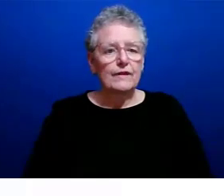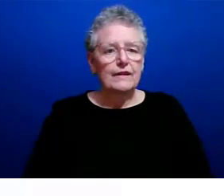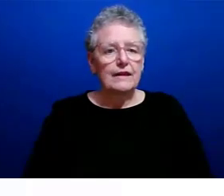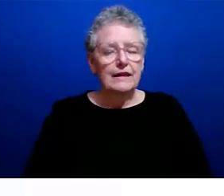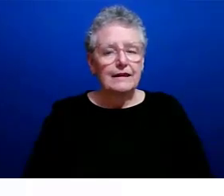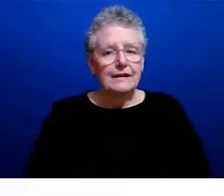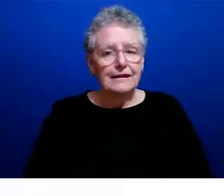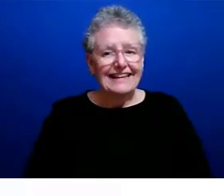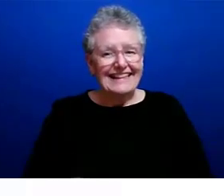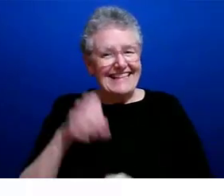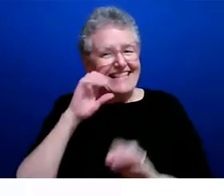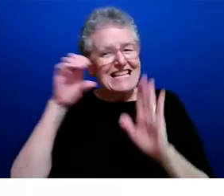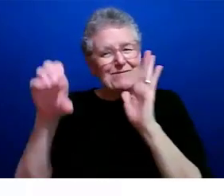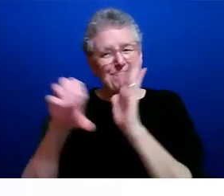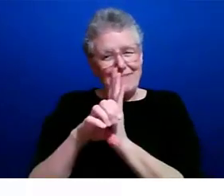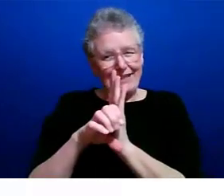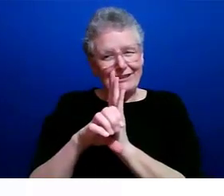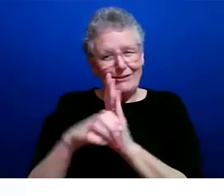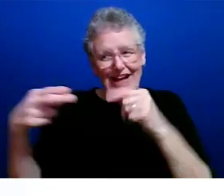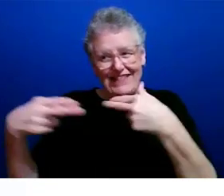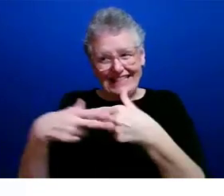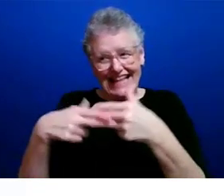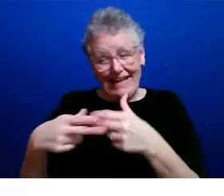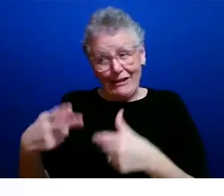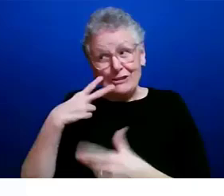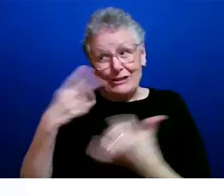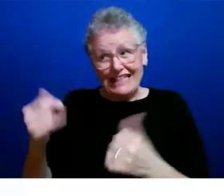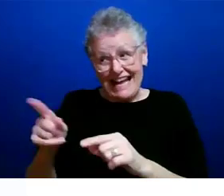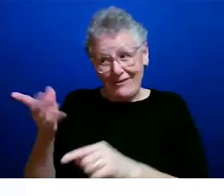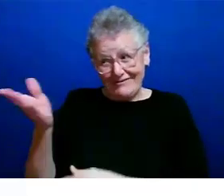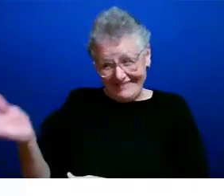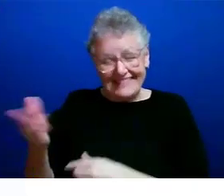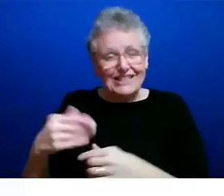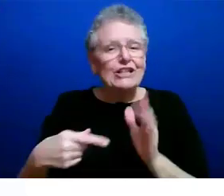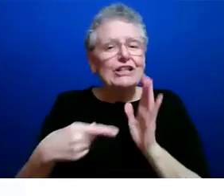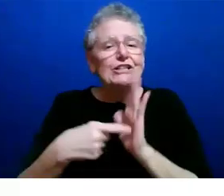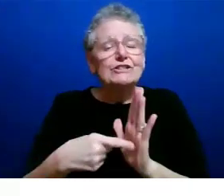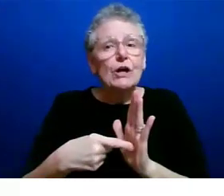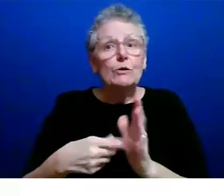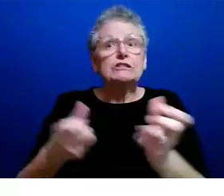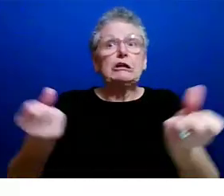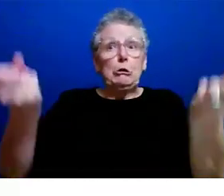The image on the slide that you're seeing now depicts quantity versus quality, and I'll give you just a moment